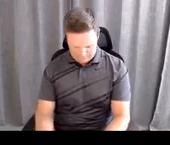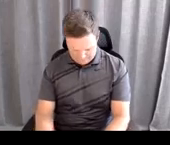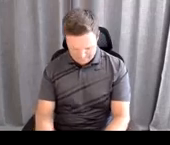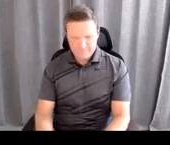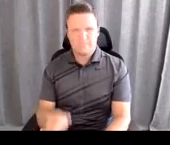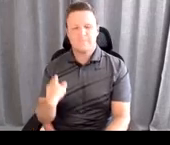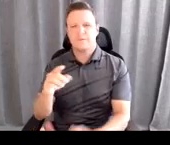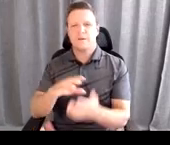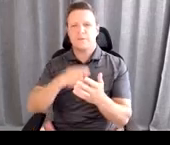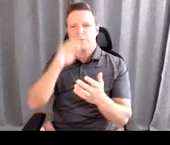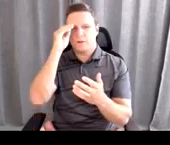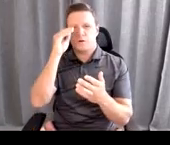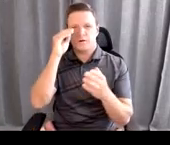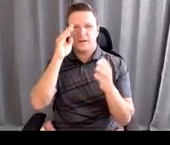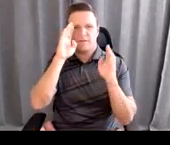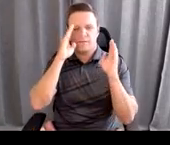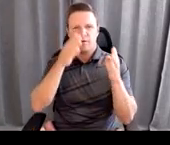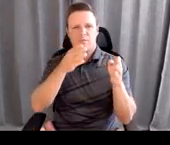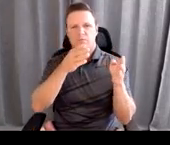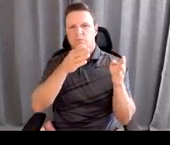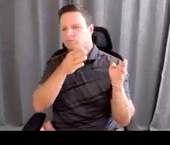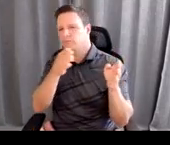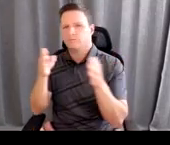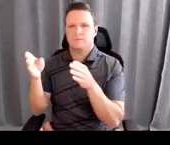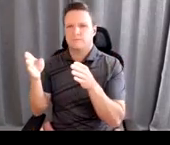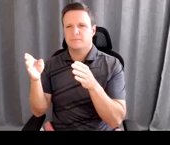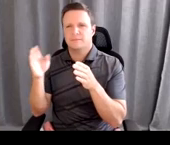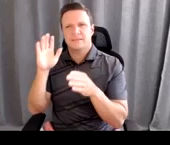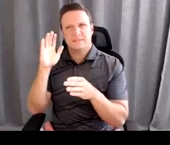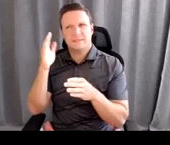and this is going to sound nuts coming from a faculty member at a college